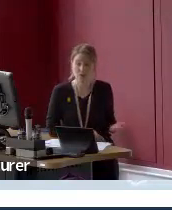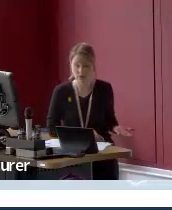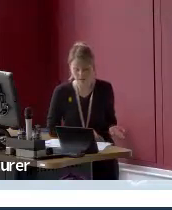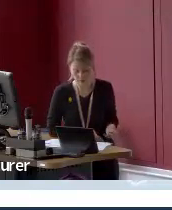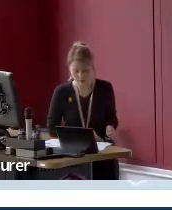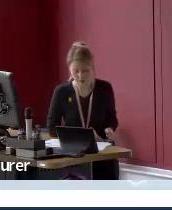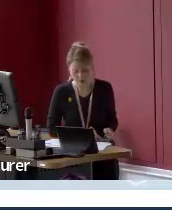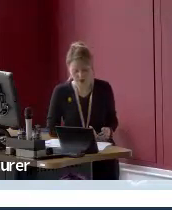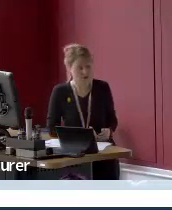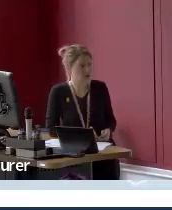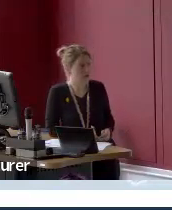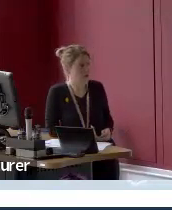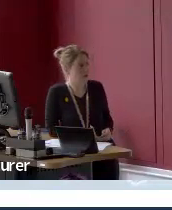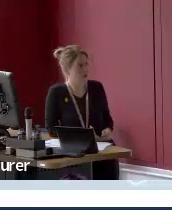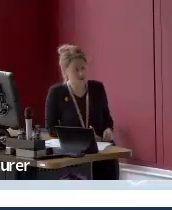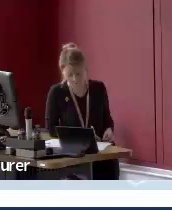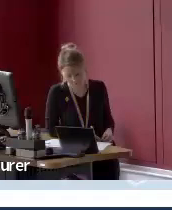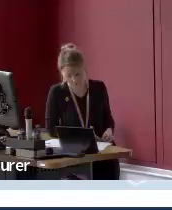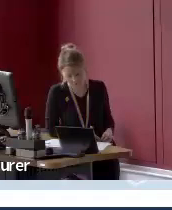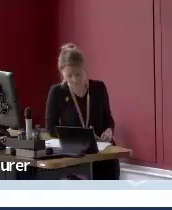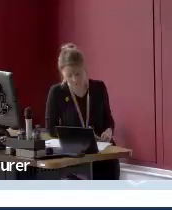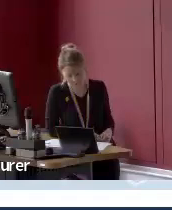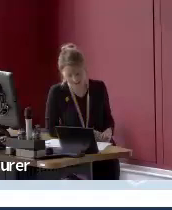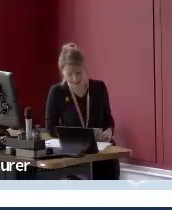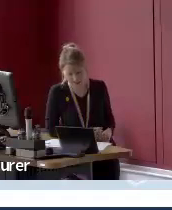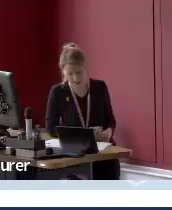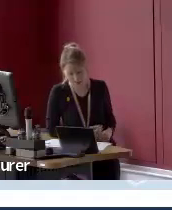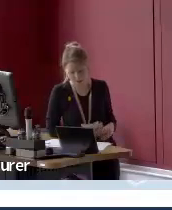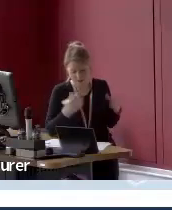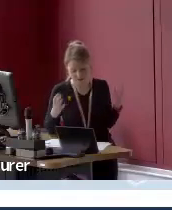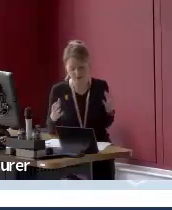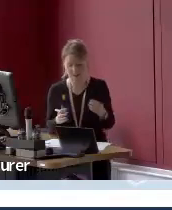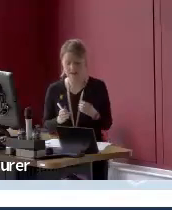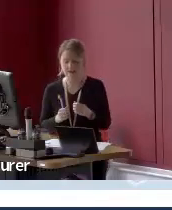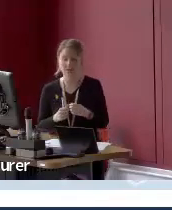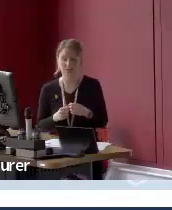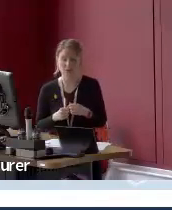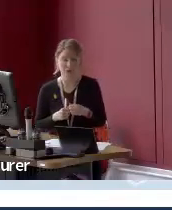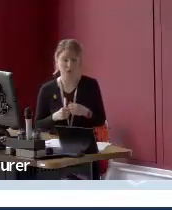important information such as health science at the same time researchers get to learn from people